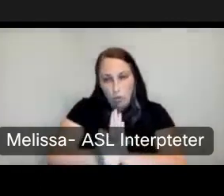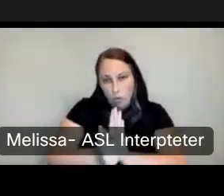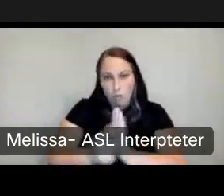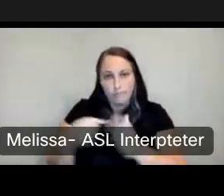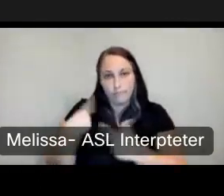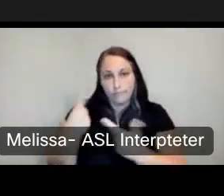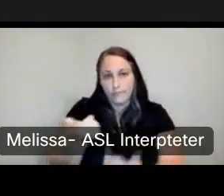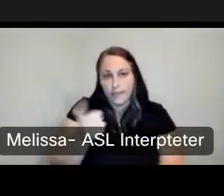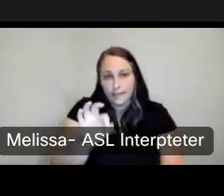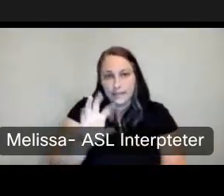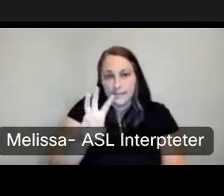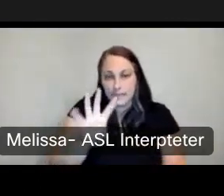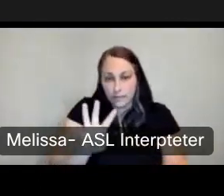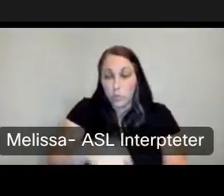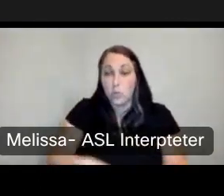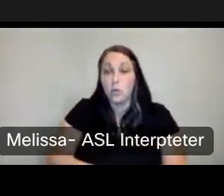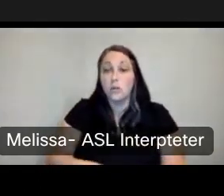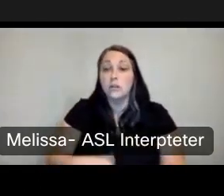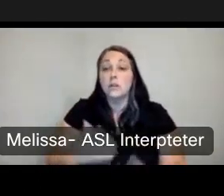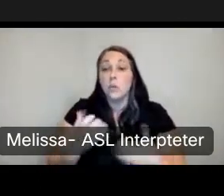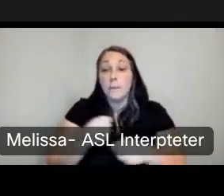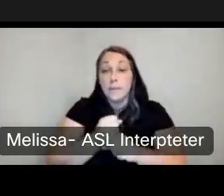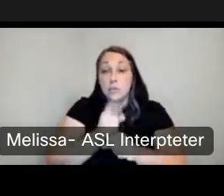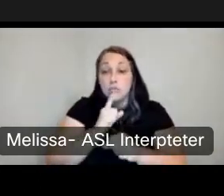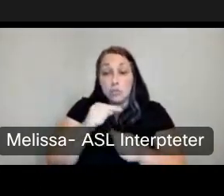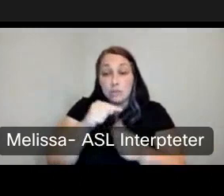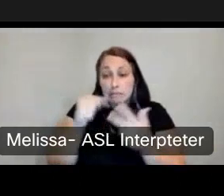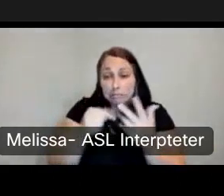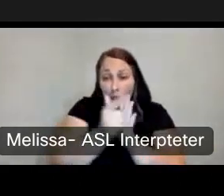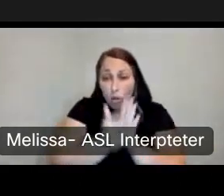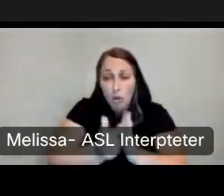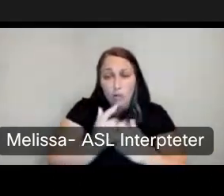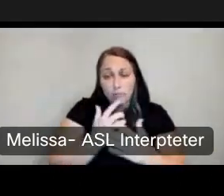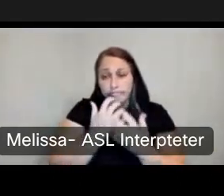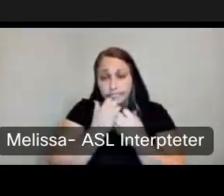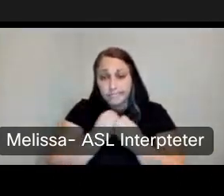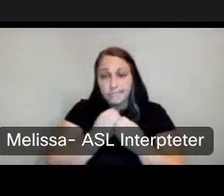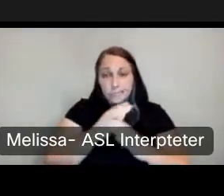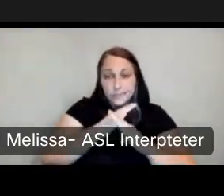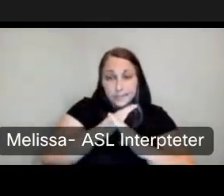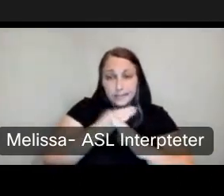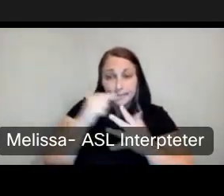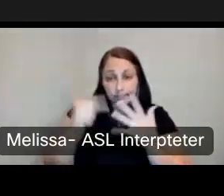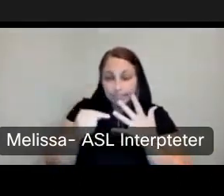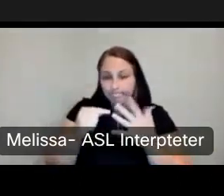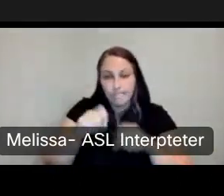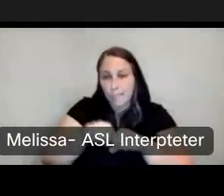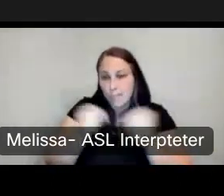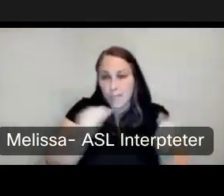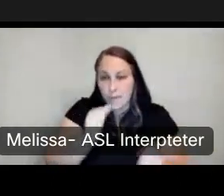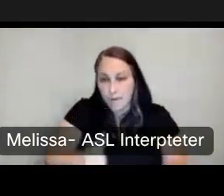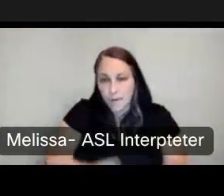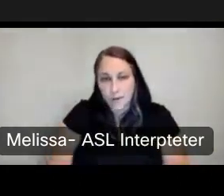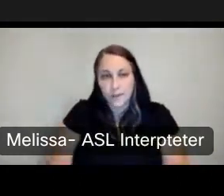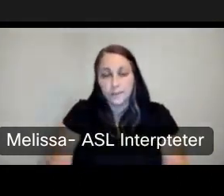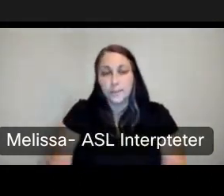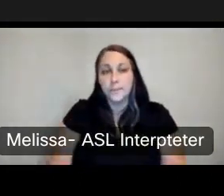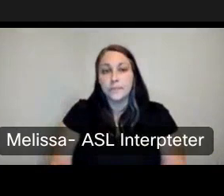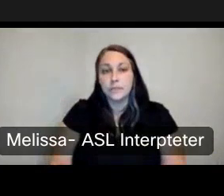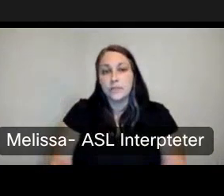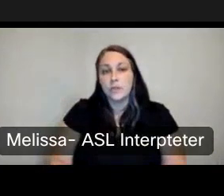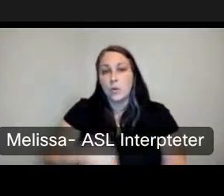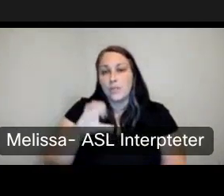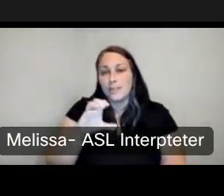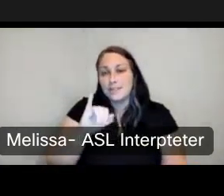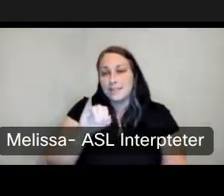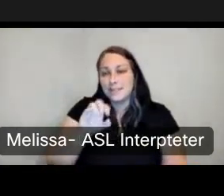there's no violation of any of the protected um losses under the title VI Civil Rights Act uh this